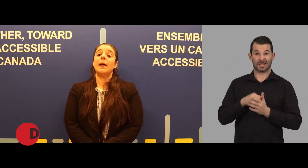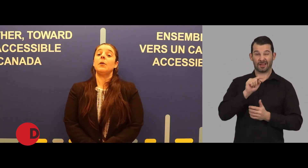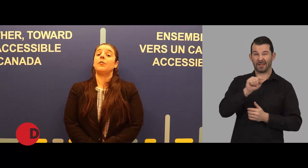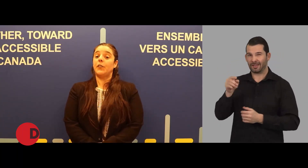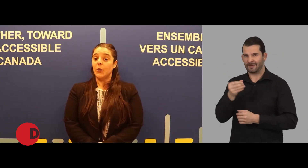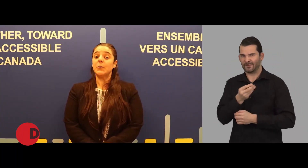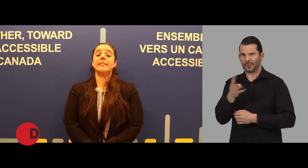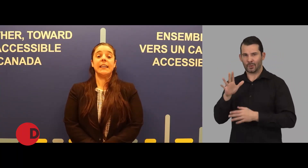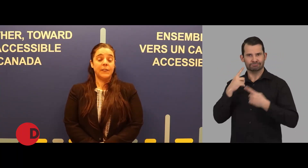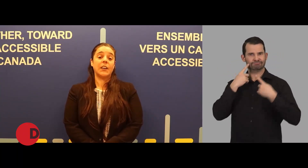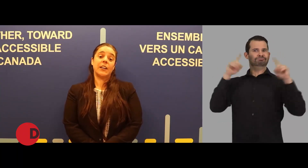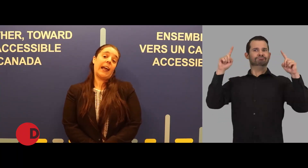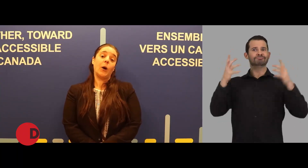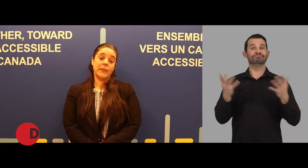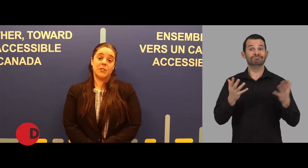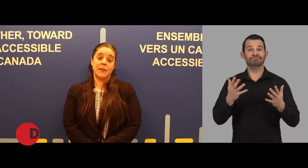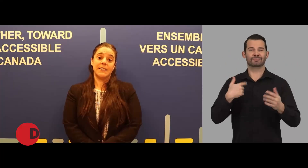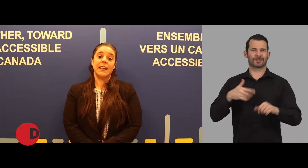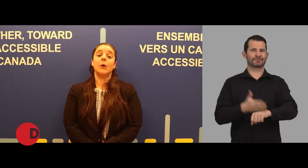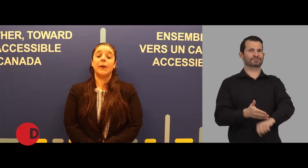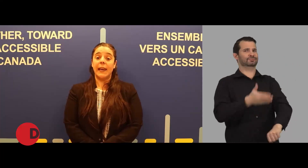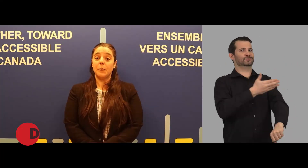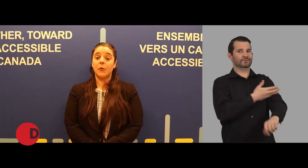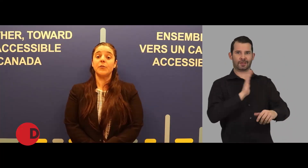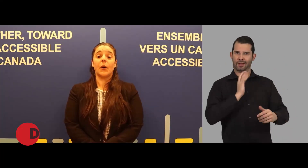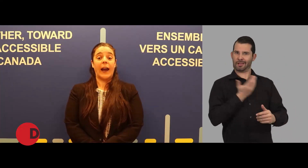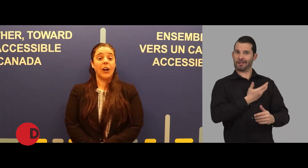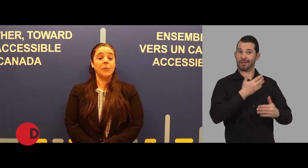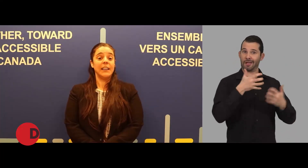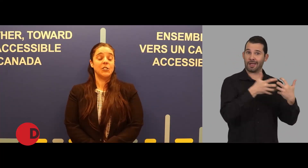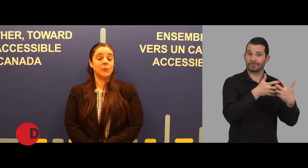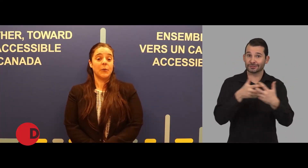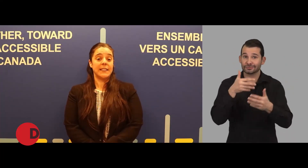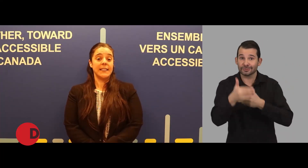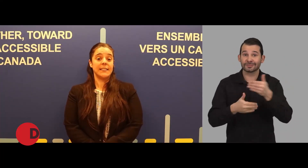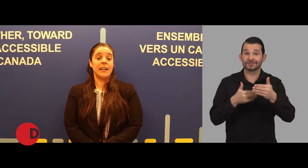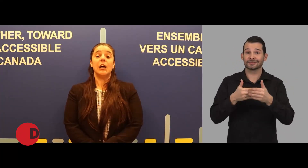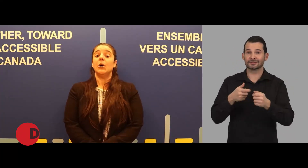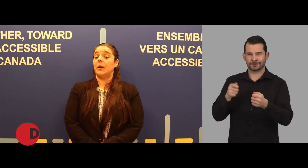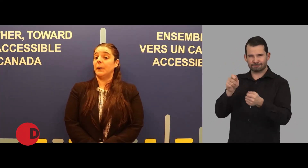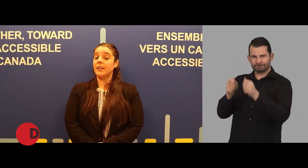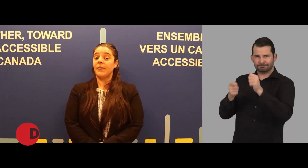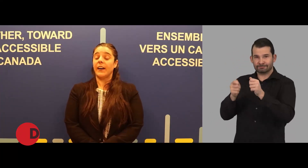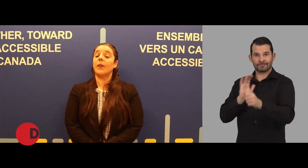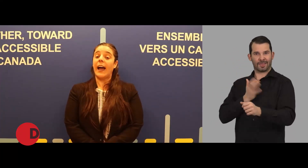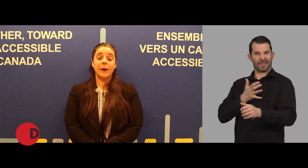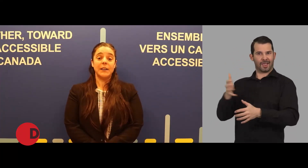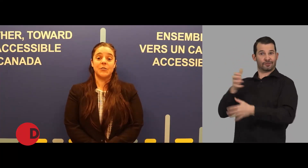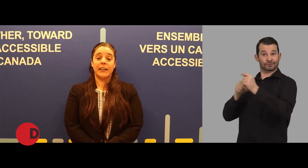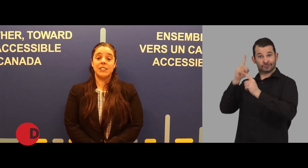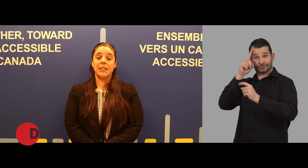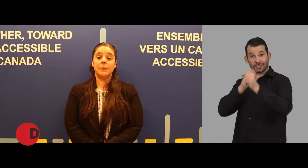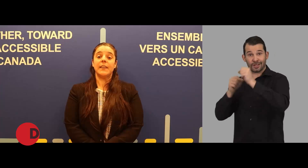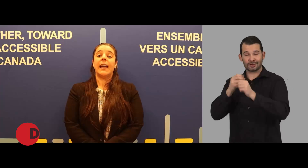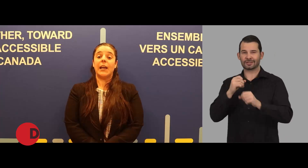To name a few significant accomplishments, we improved our accommodation process, refined our hiring strategy,